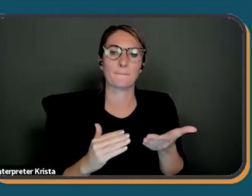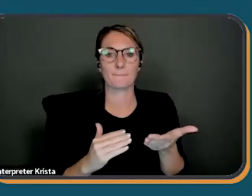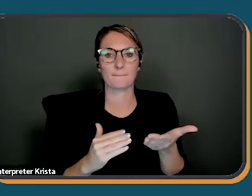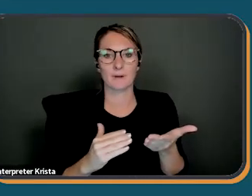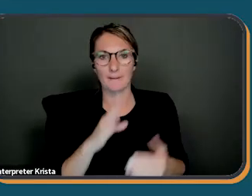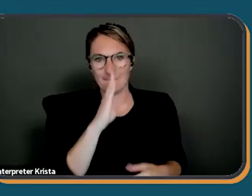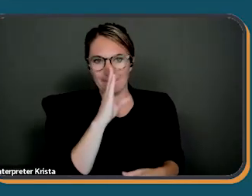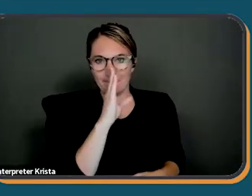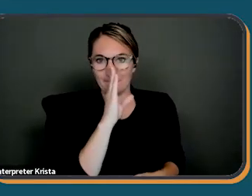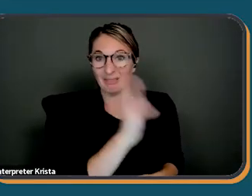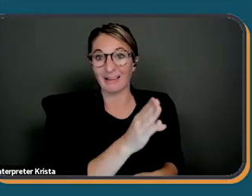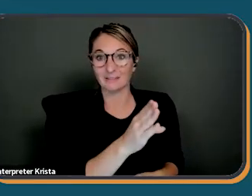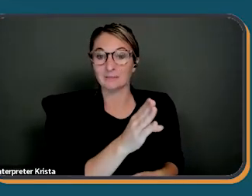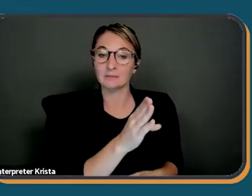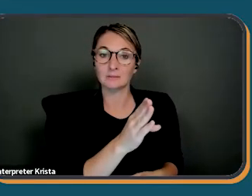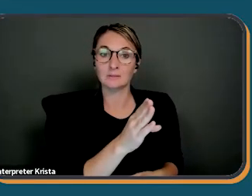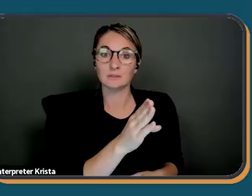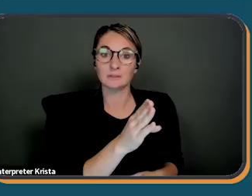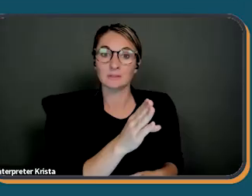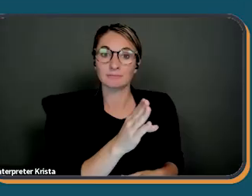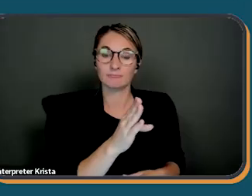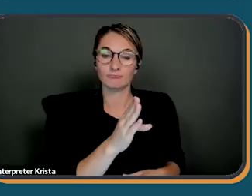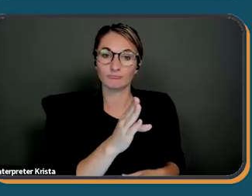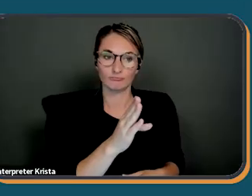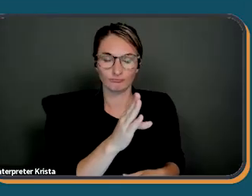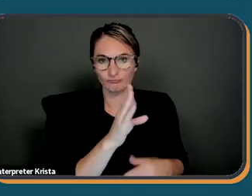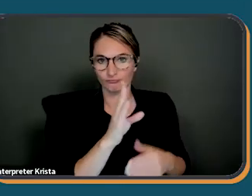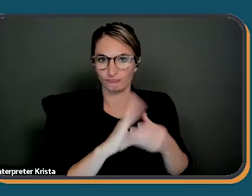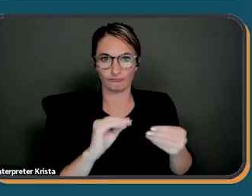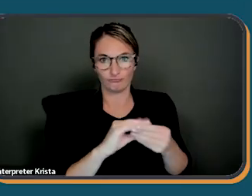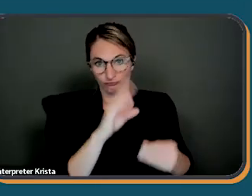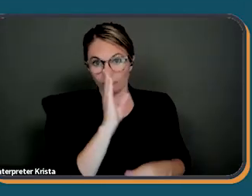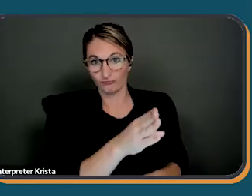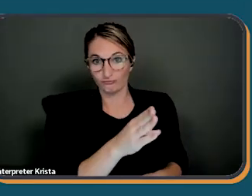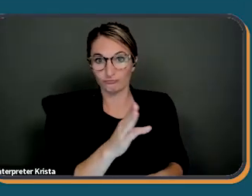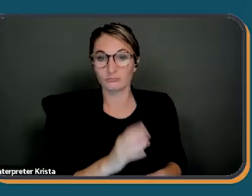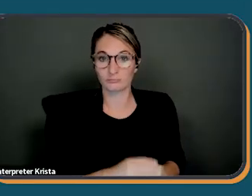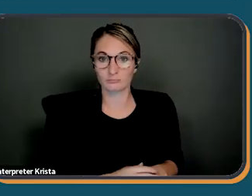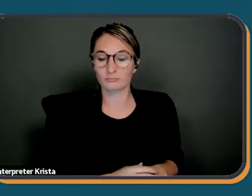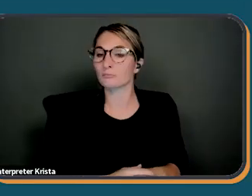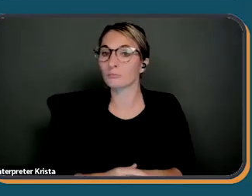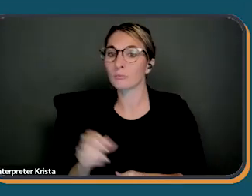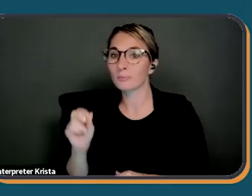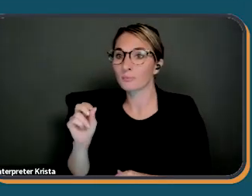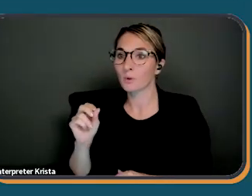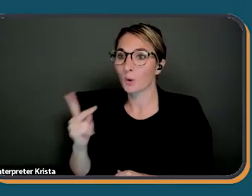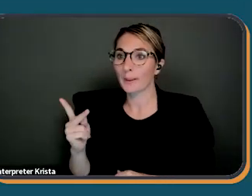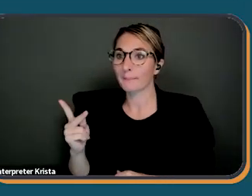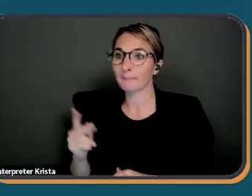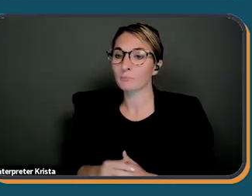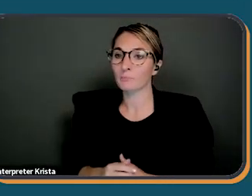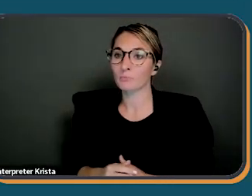some blunt language.